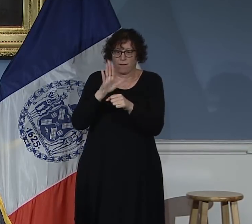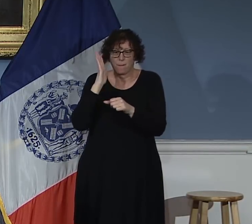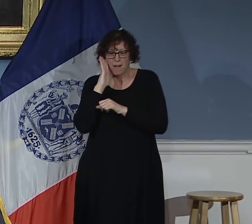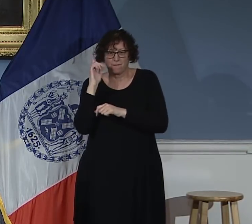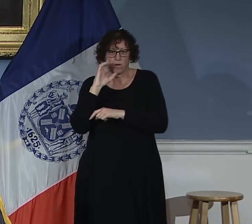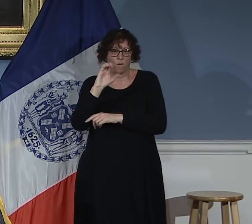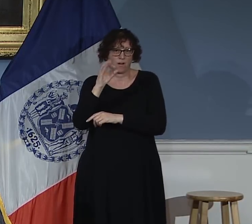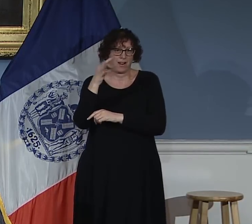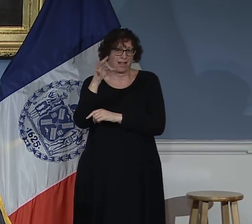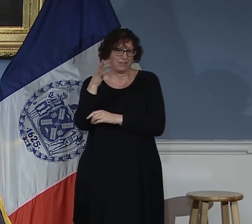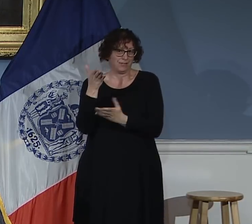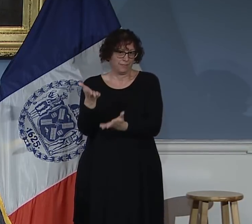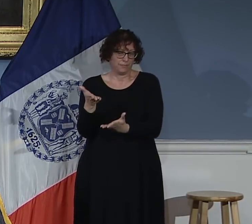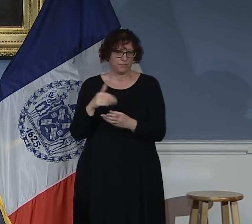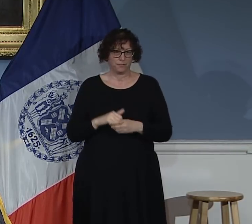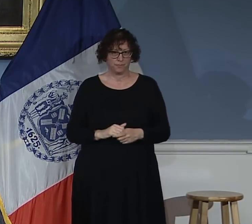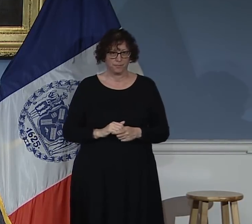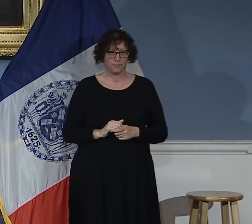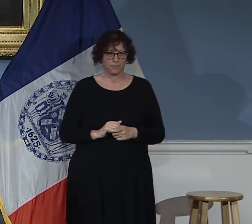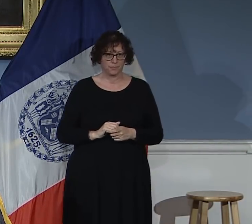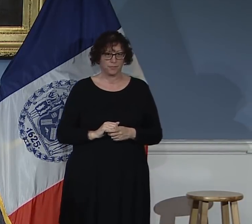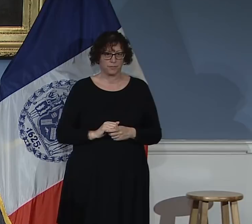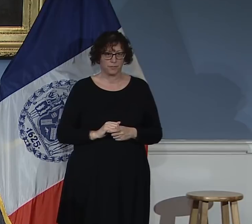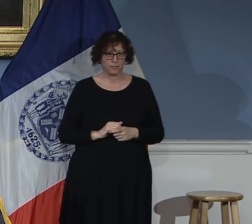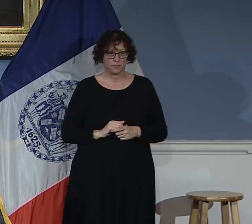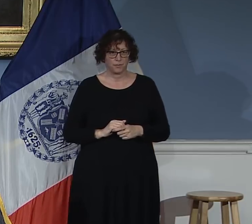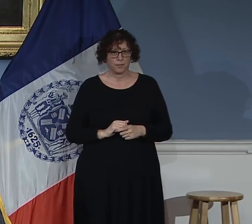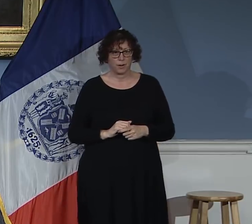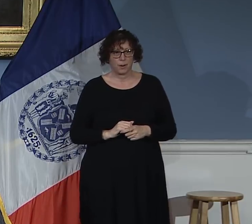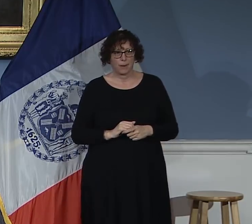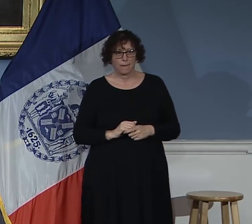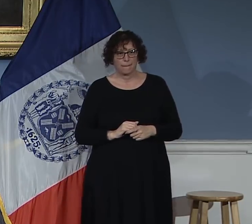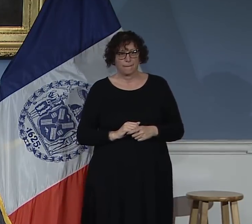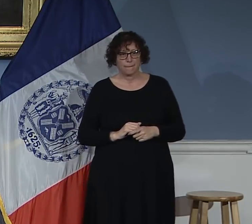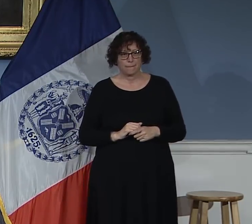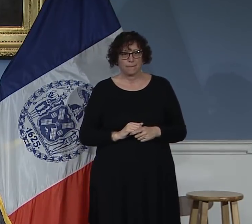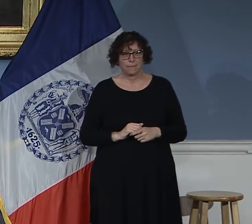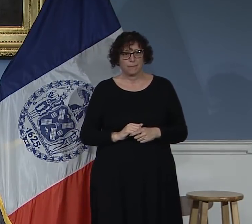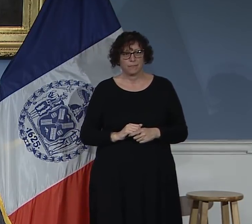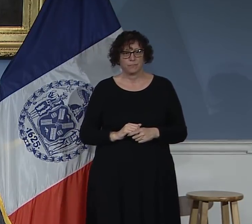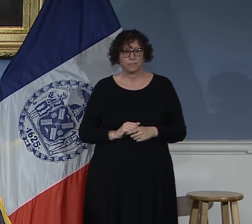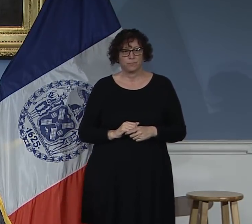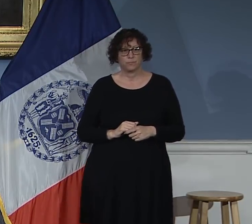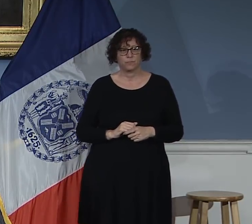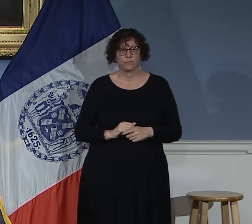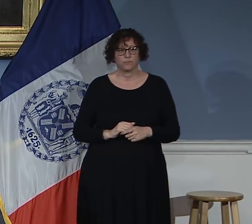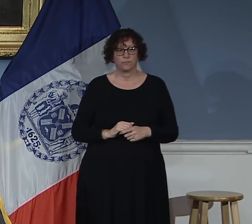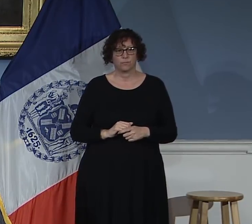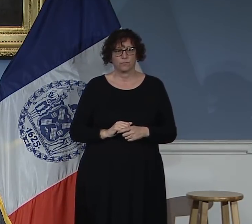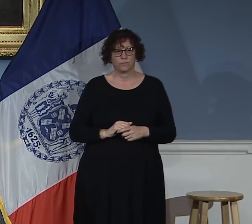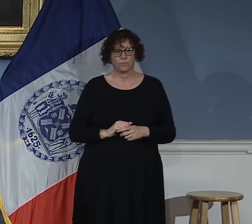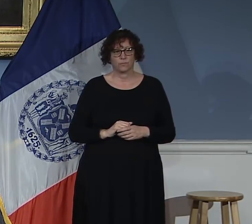BUILD-OUTS. TO HANDLE THE INOCMIG,N TATH HAS BEEN